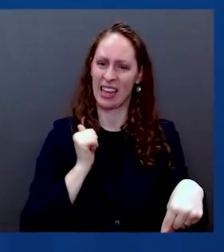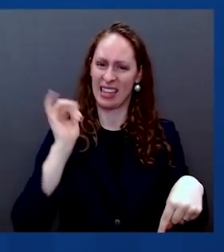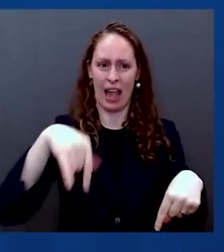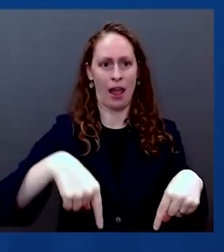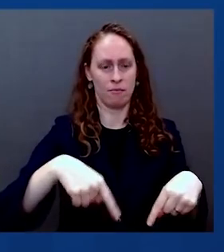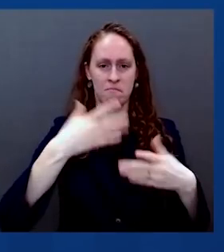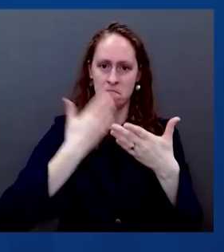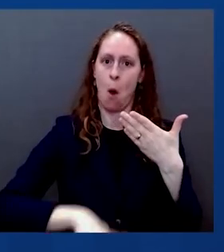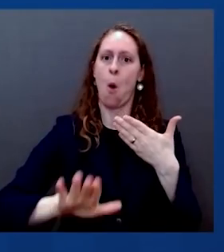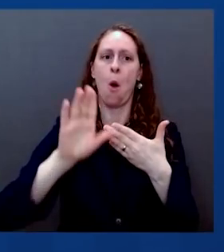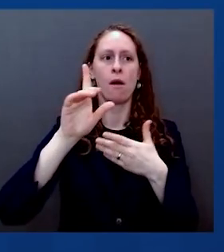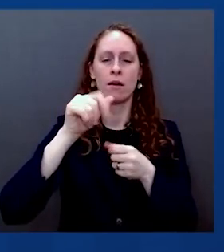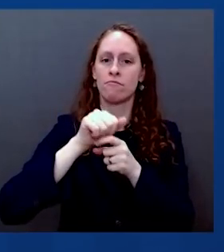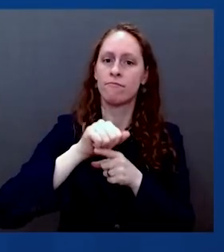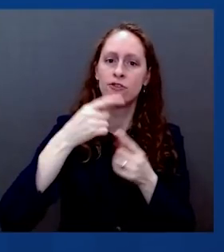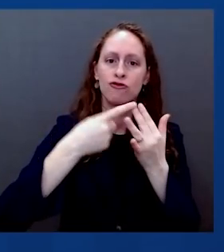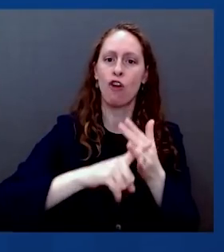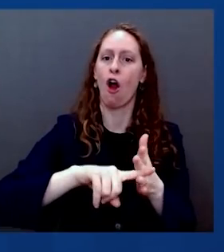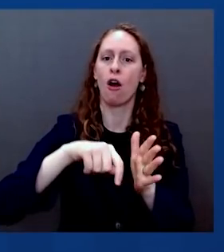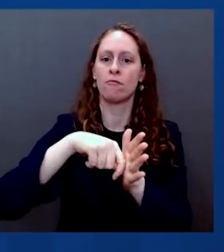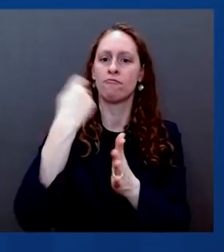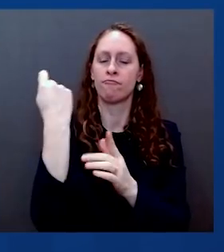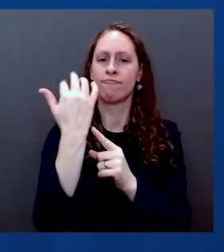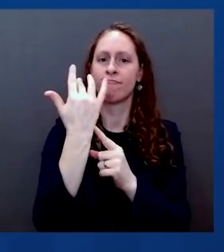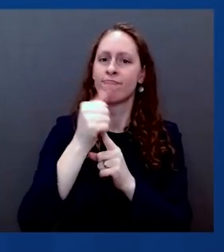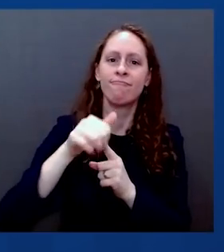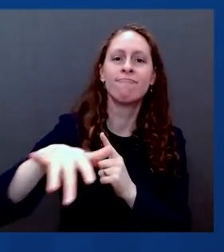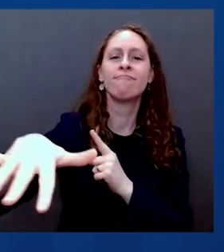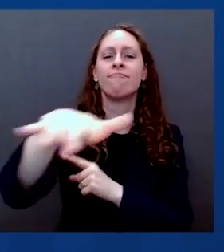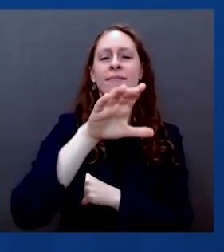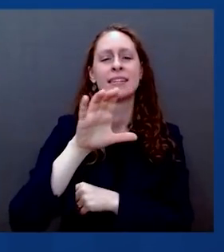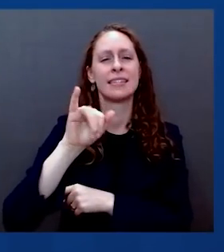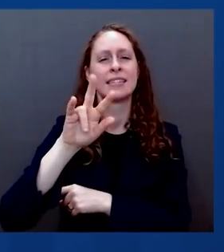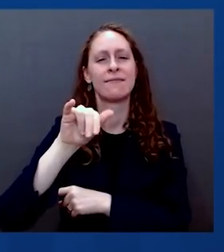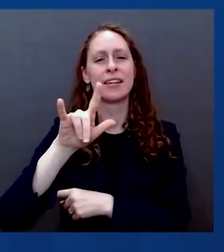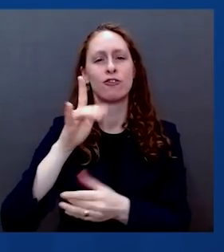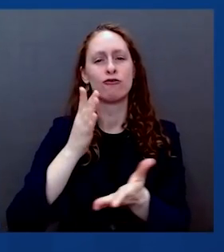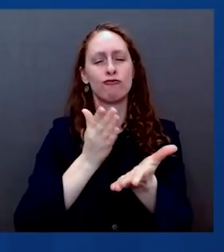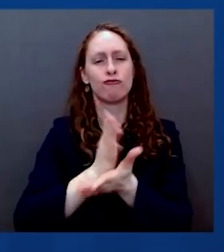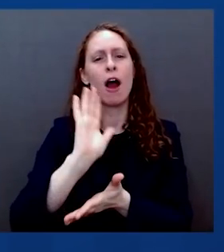when a dagger was literally held at the throat of American democracy.